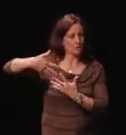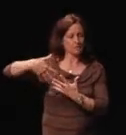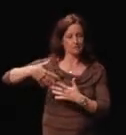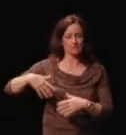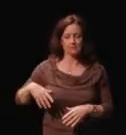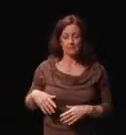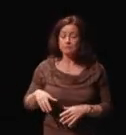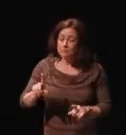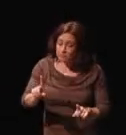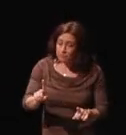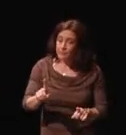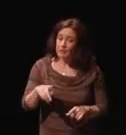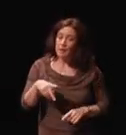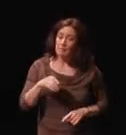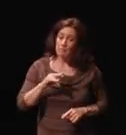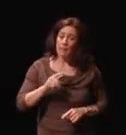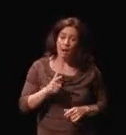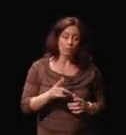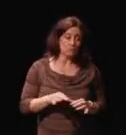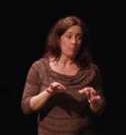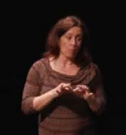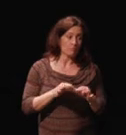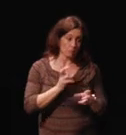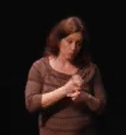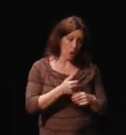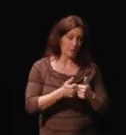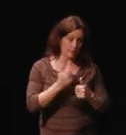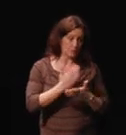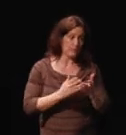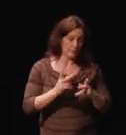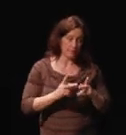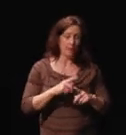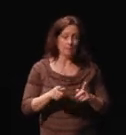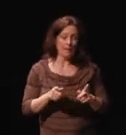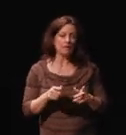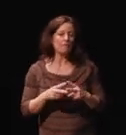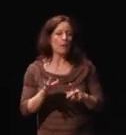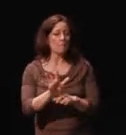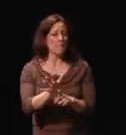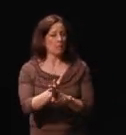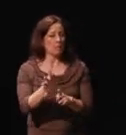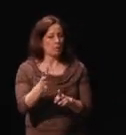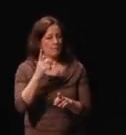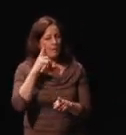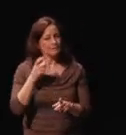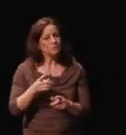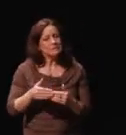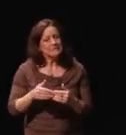That's not to say that Pong wasn't an incredibly hard game for some people, but it was very popular because it was easy to grasp.